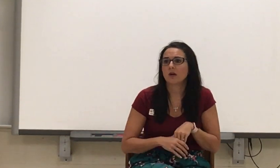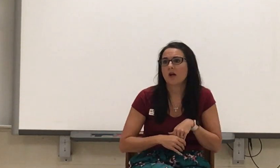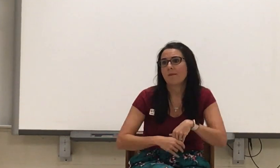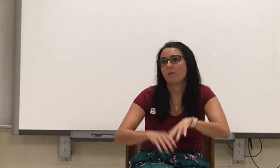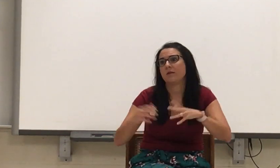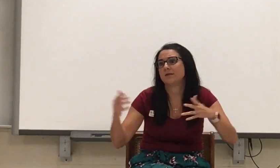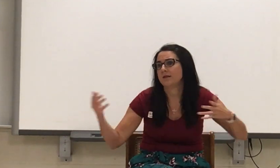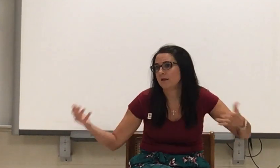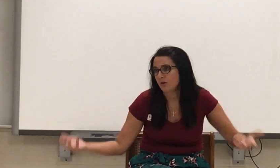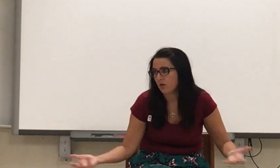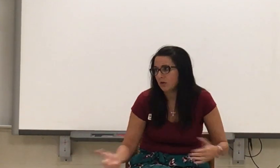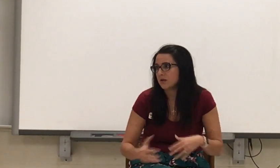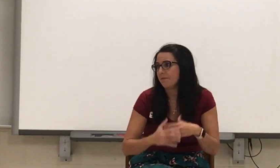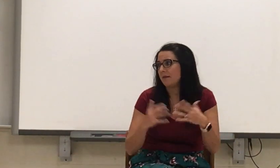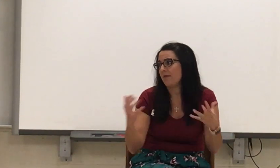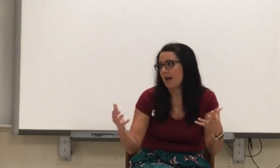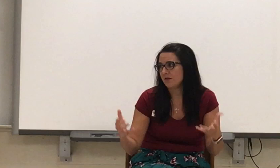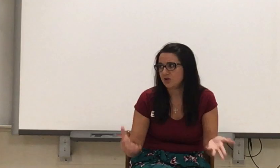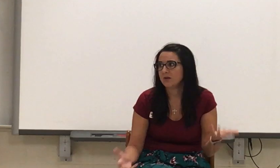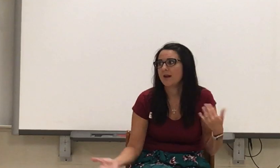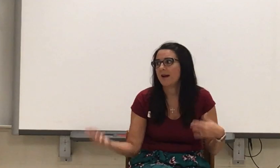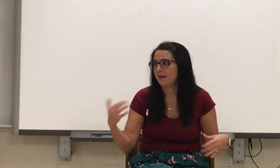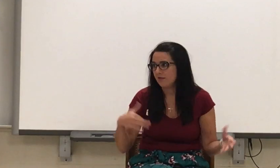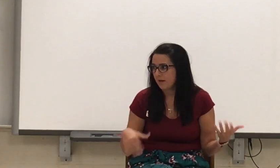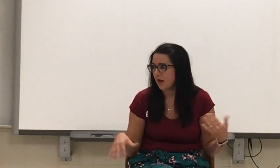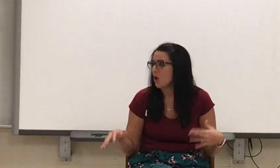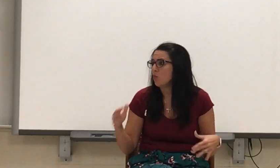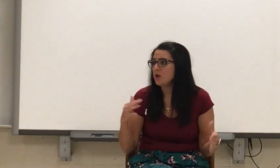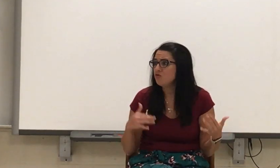going to come up with a signal or something like that you can kind of give me when you